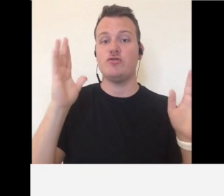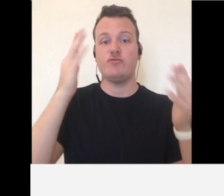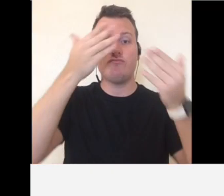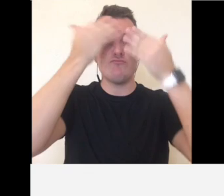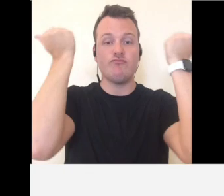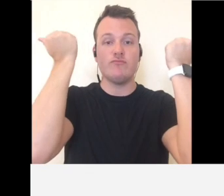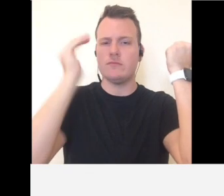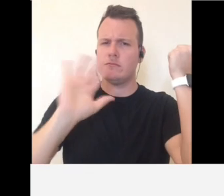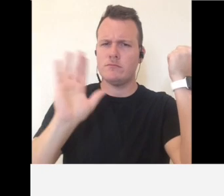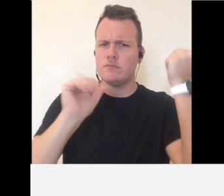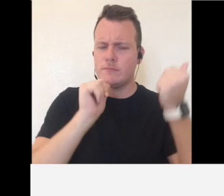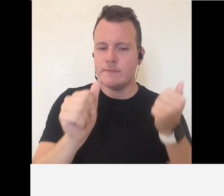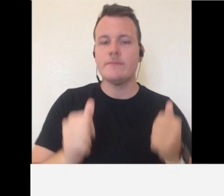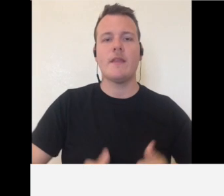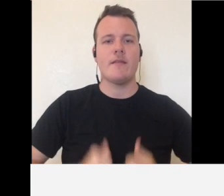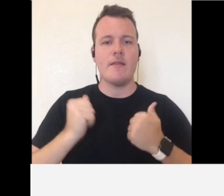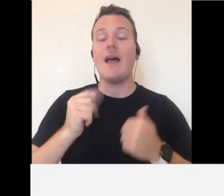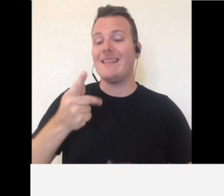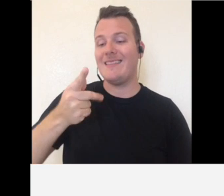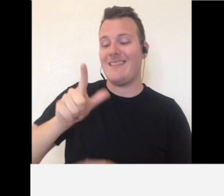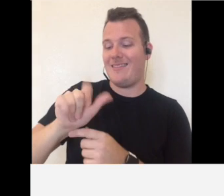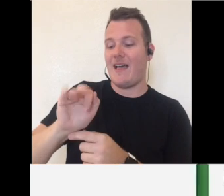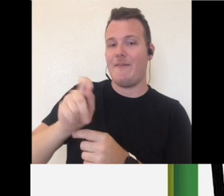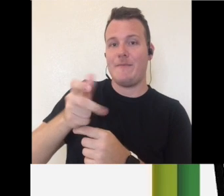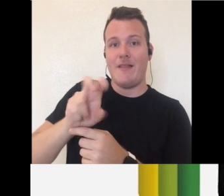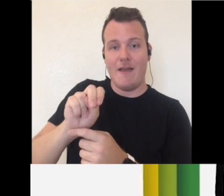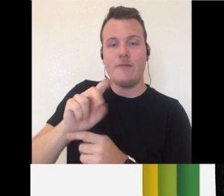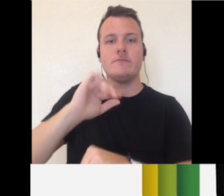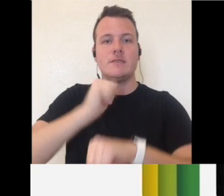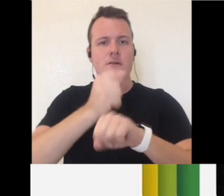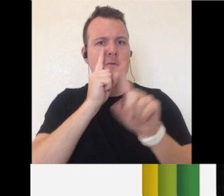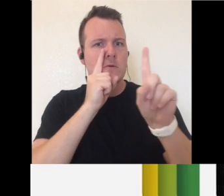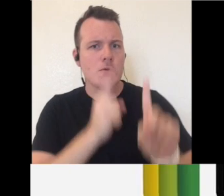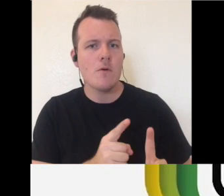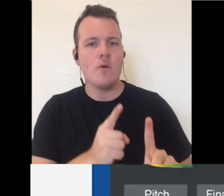isn't just something you create and then forget. With Live Plan you can easily